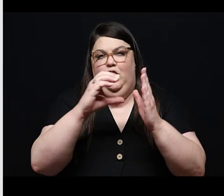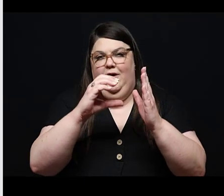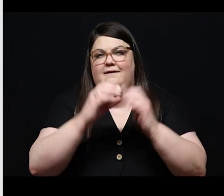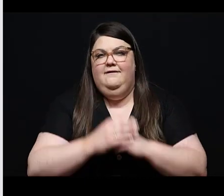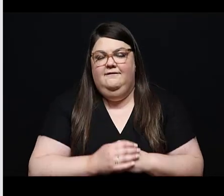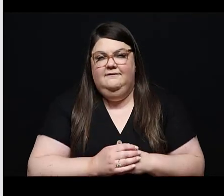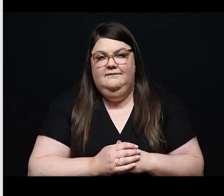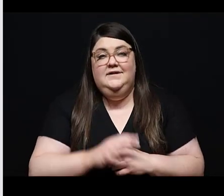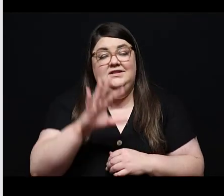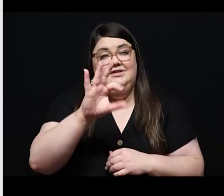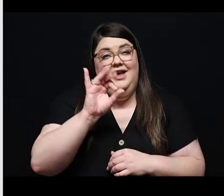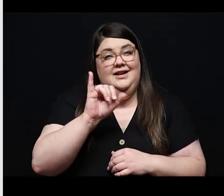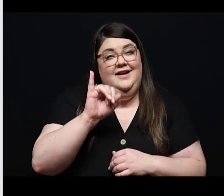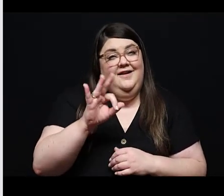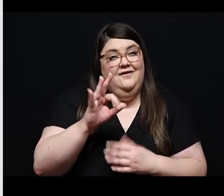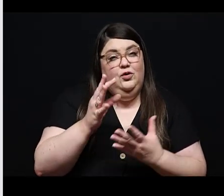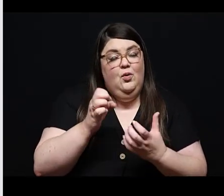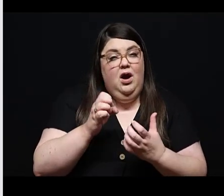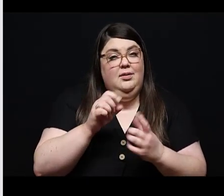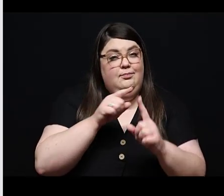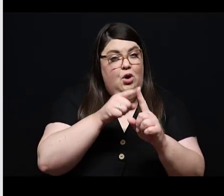Select whether you want a bulleted or numbered list.